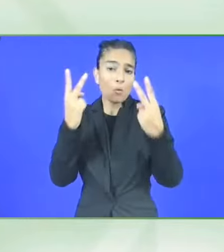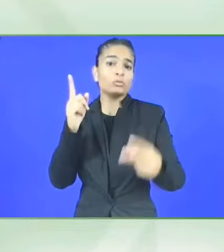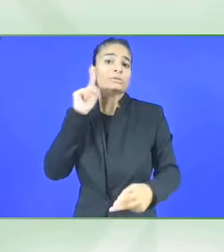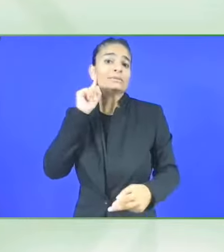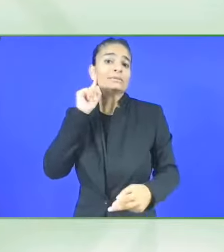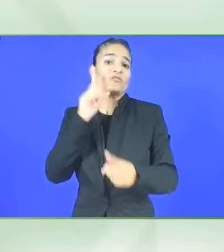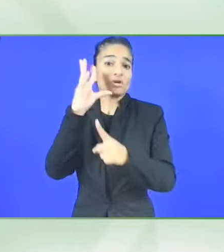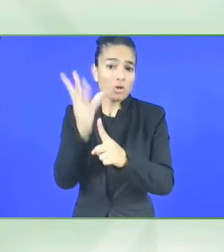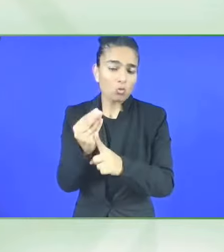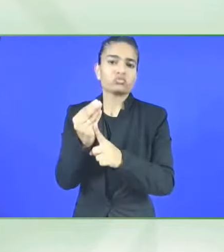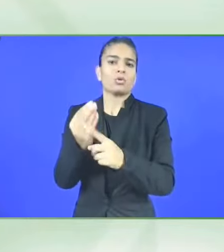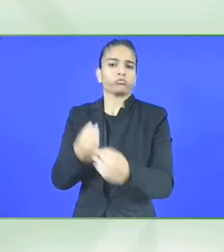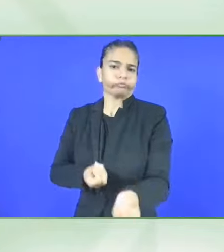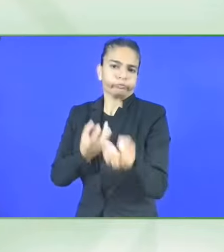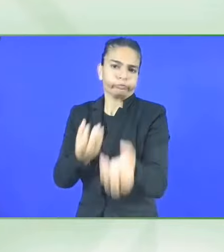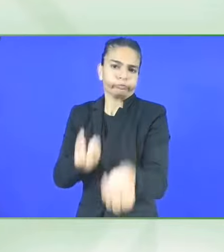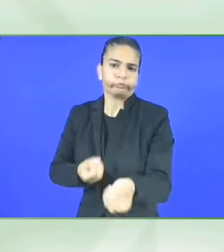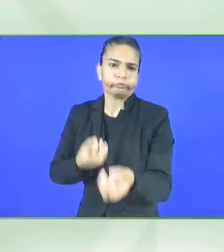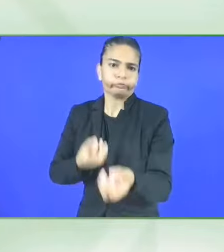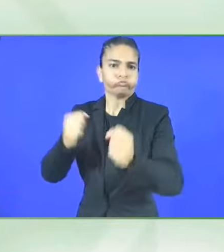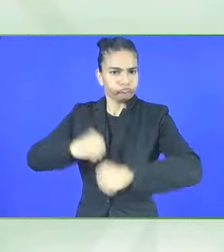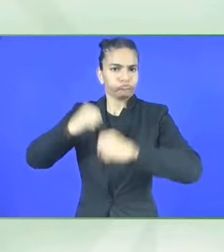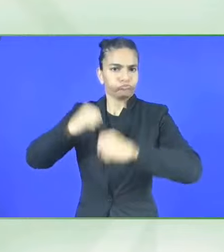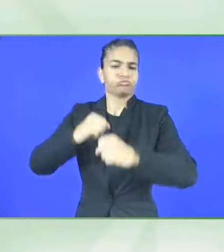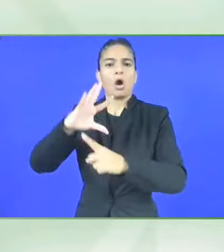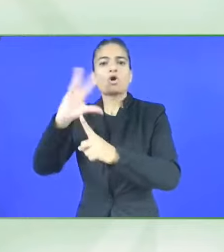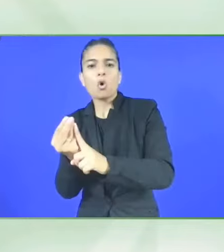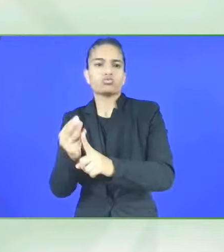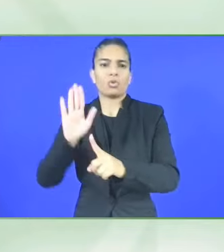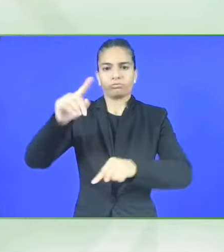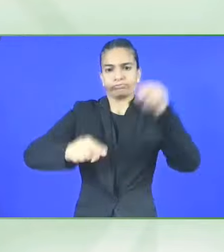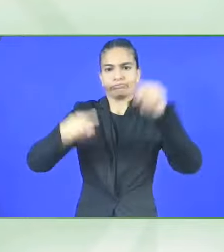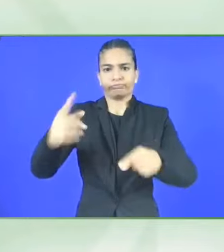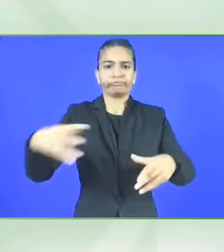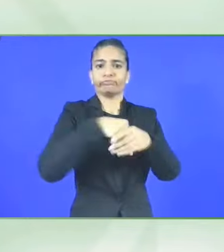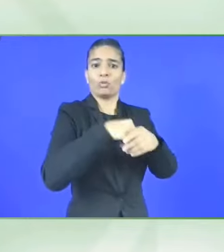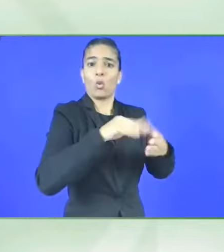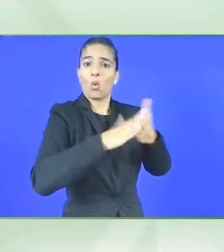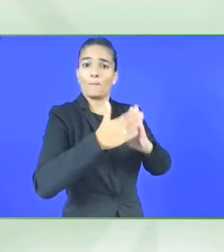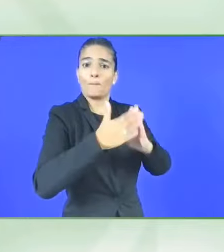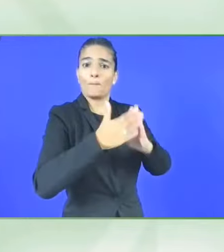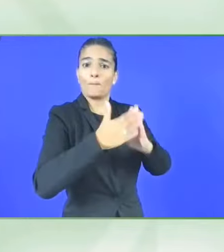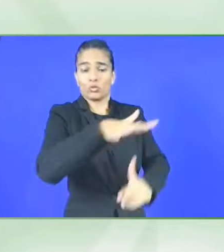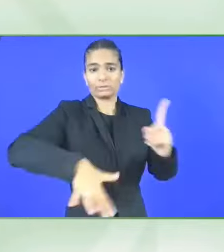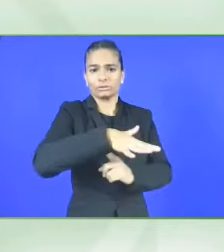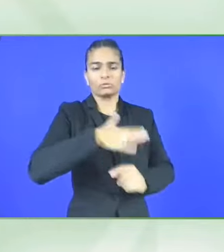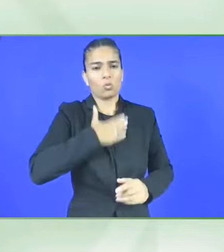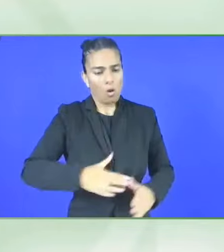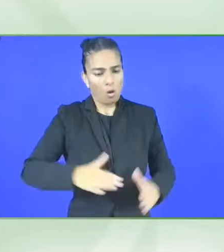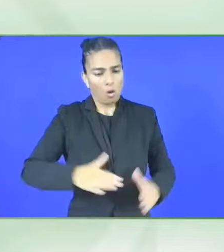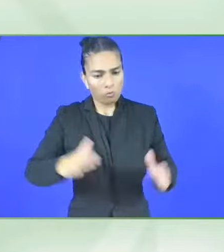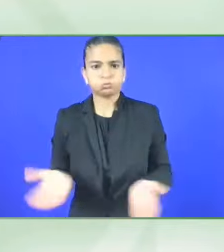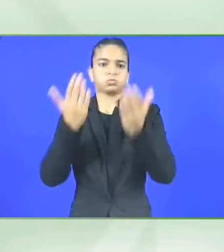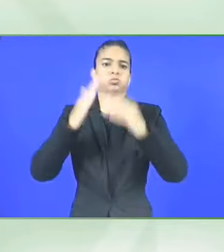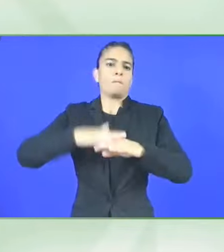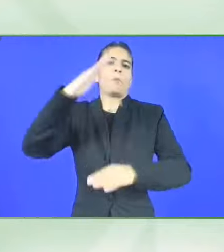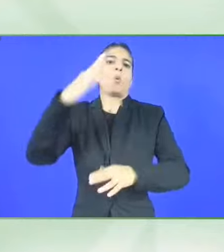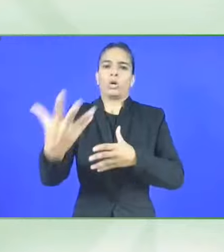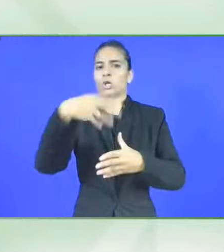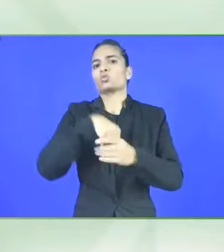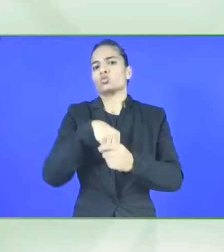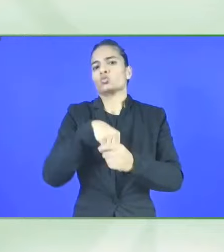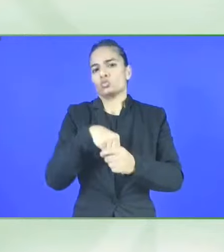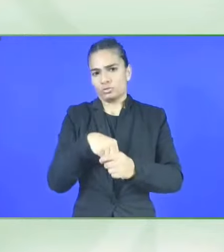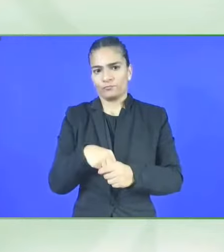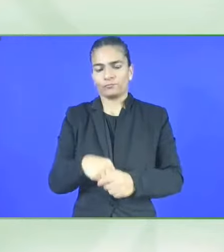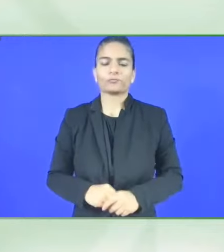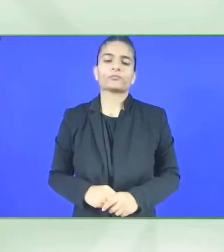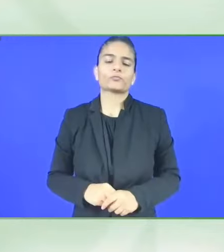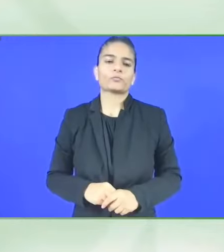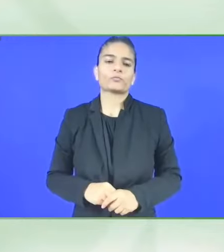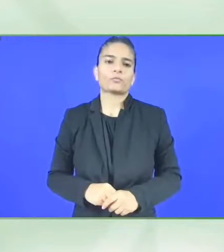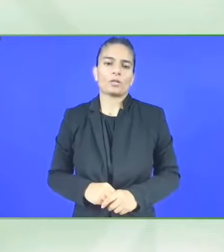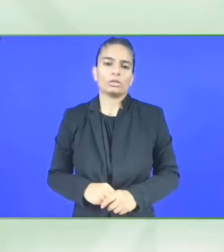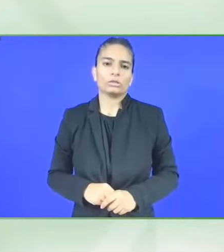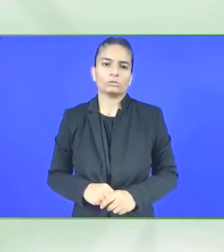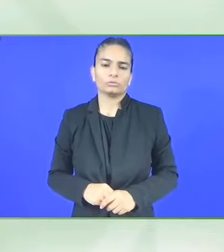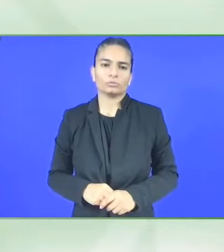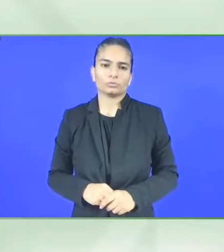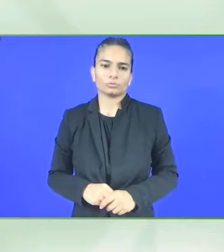Furthermore, we must recognise the significance of making television programs, movies, theatre